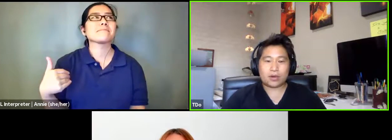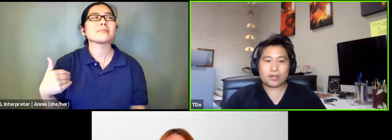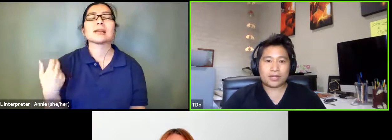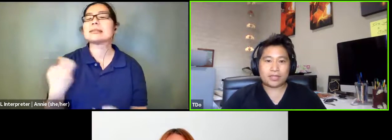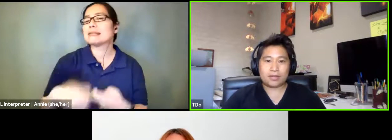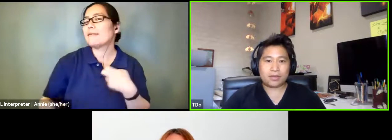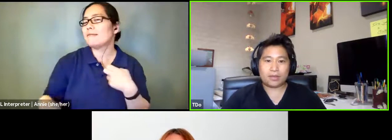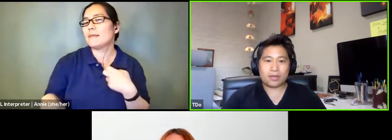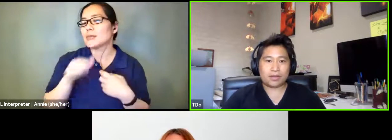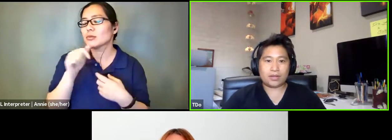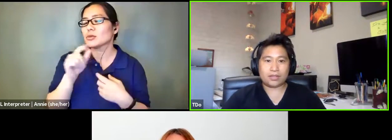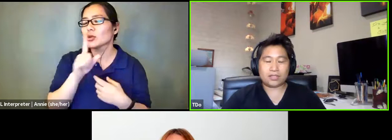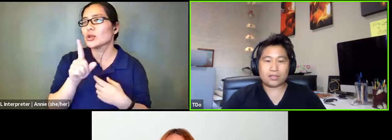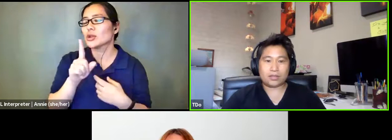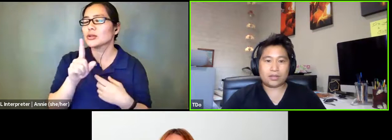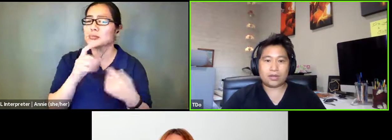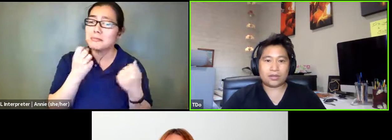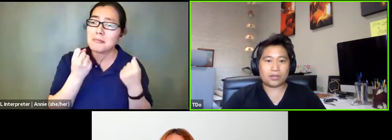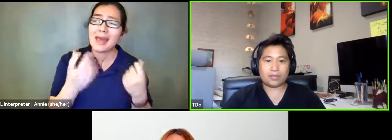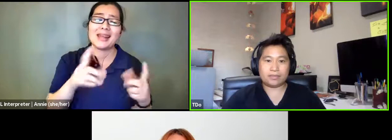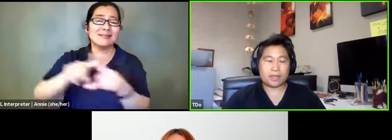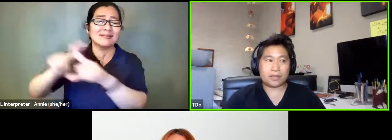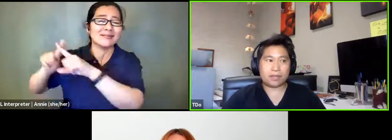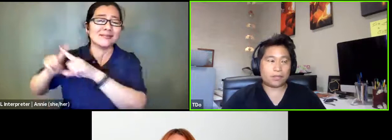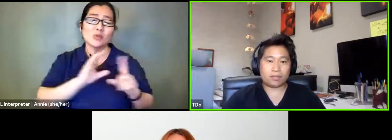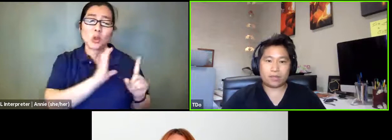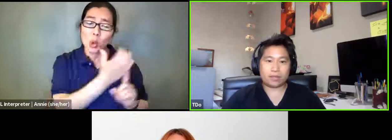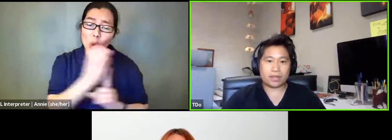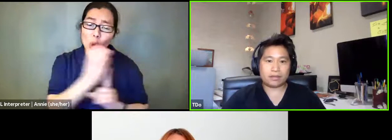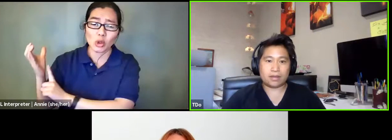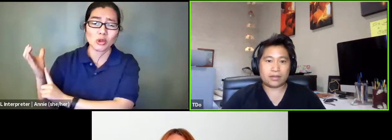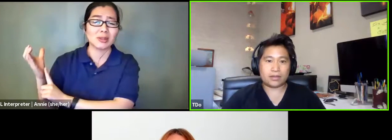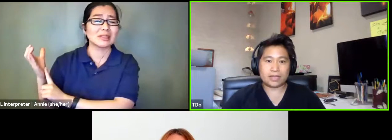approach that to be honest, just culturally some things are more important than others.